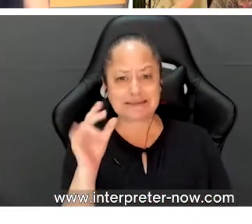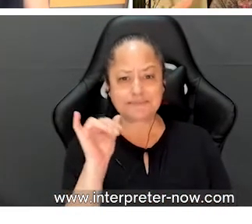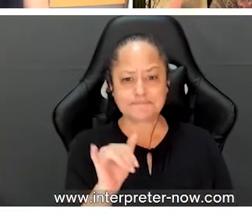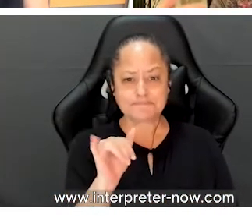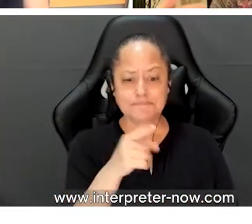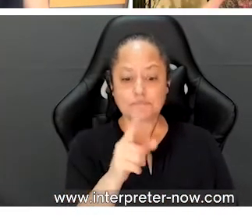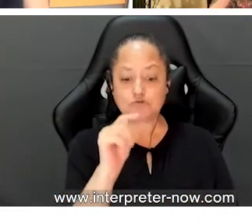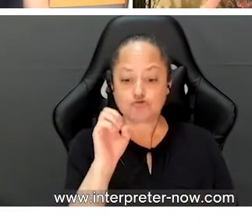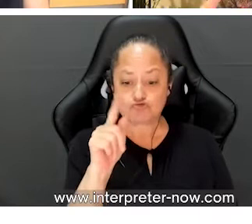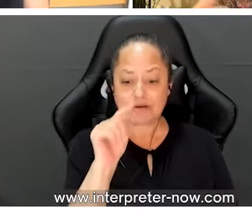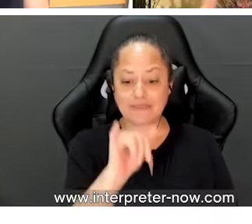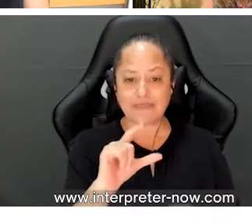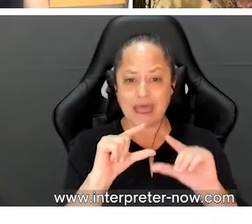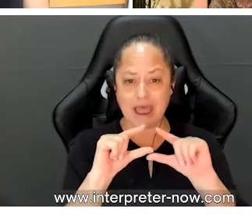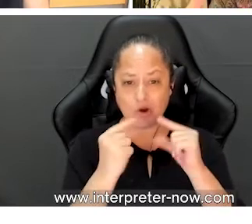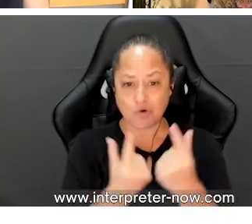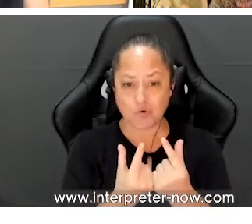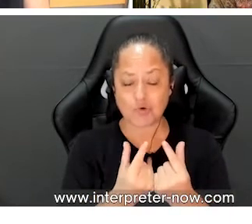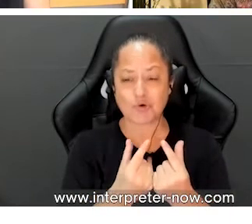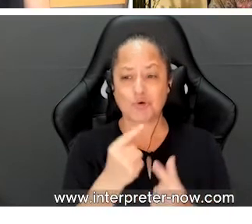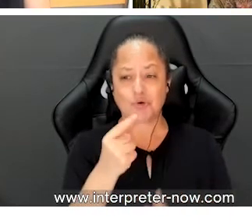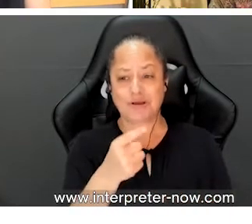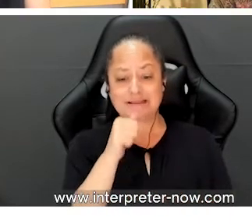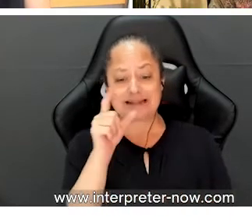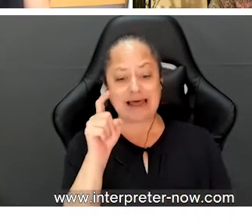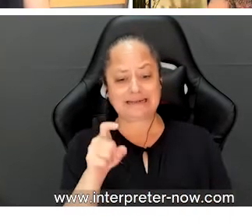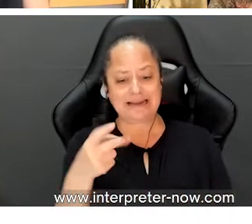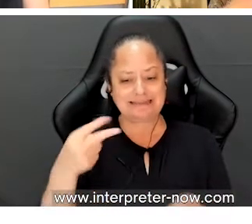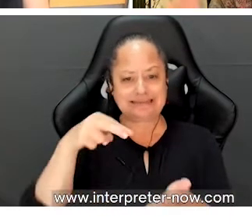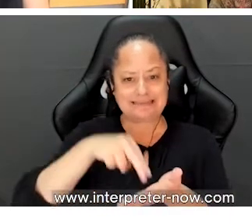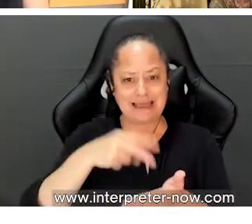way, it's not necessarily that they're going to stand up for us when it's our turn either.